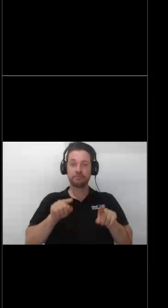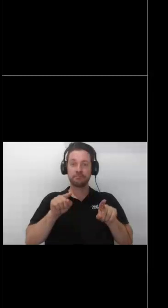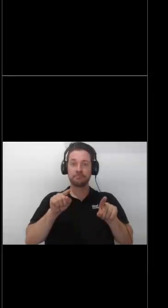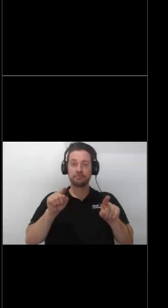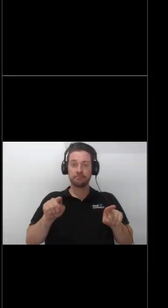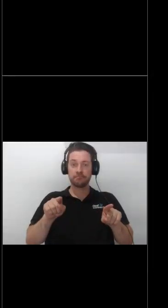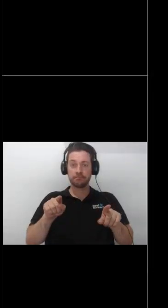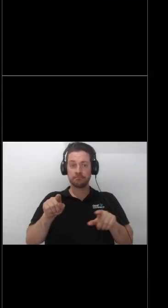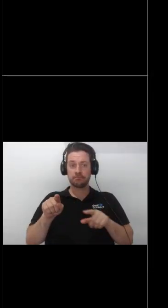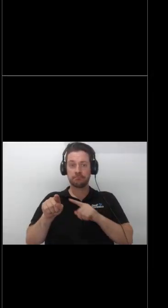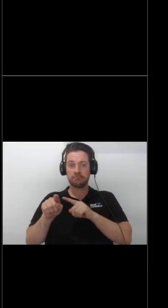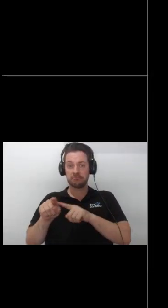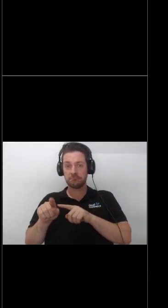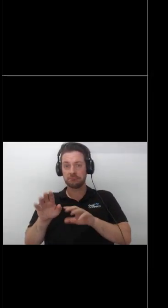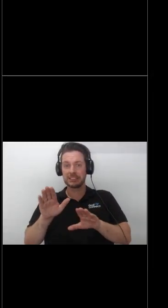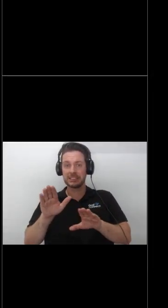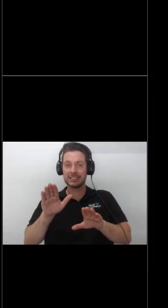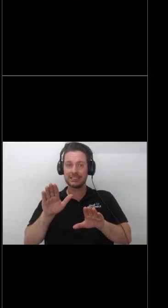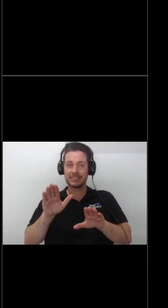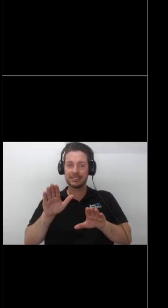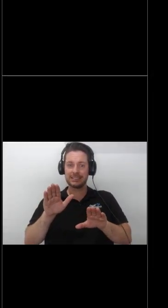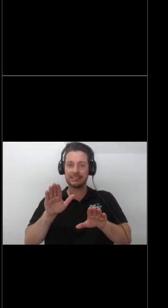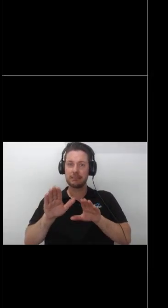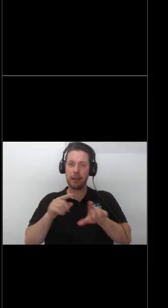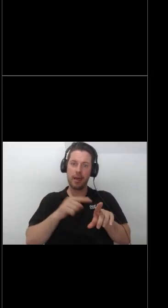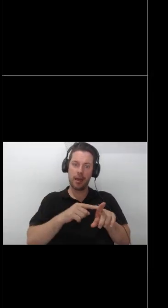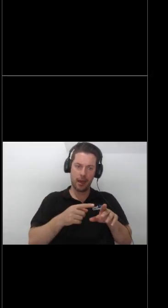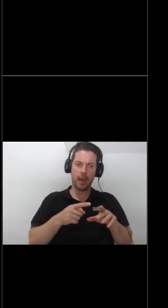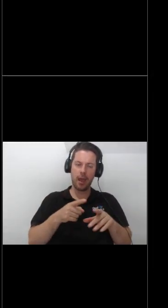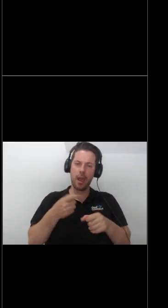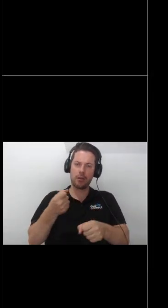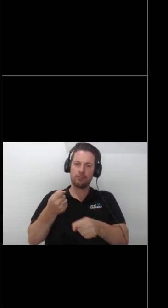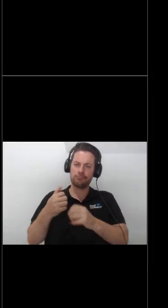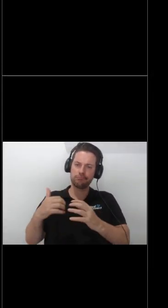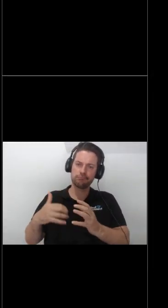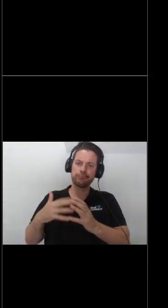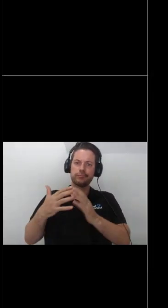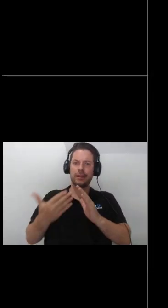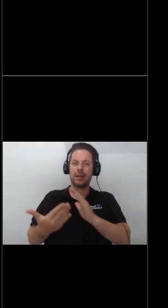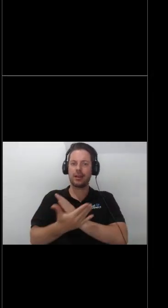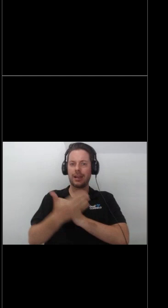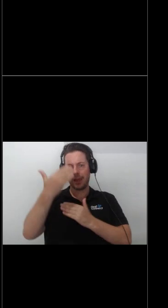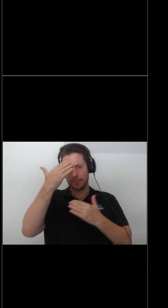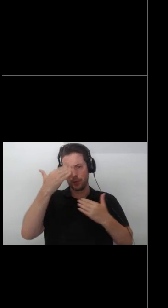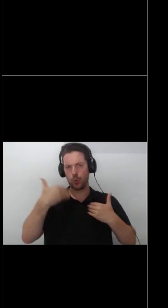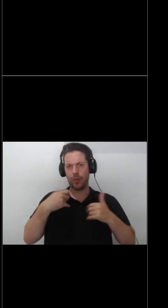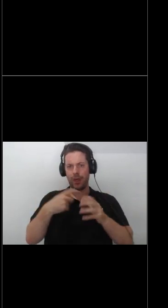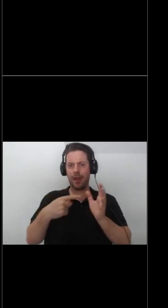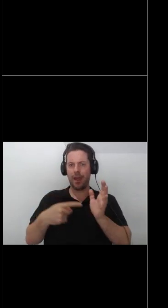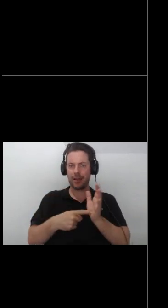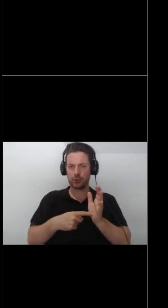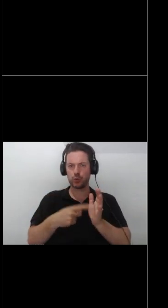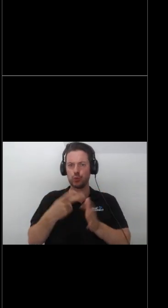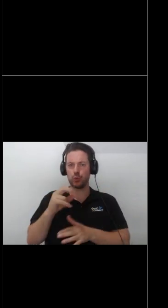or is created under the Mental Health Act 2006, which came into force in 2017.